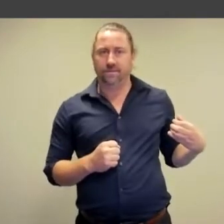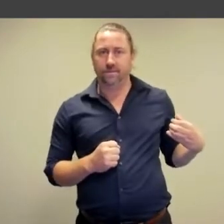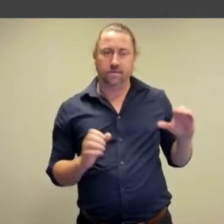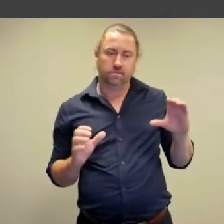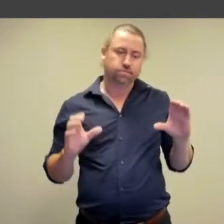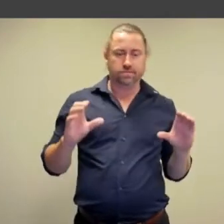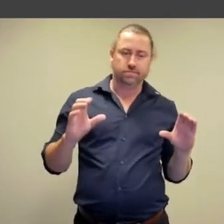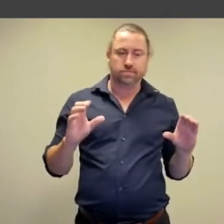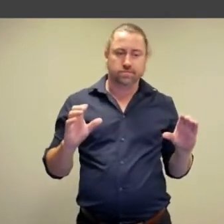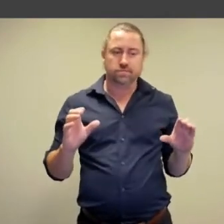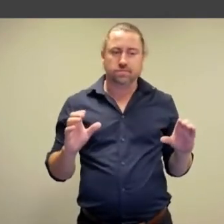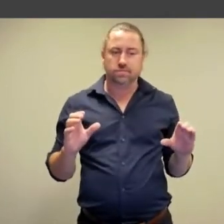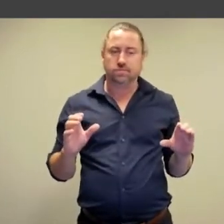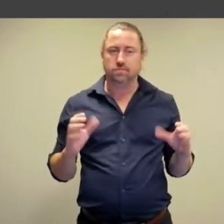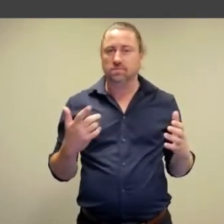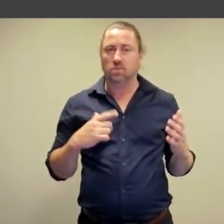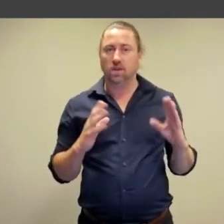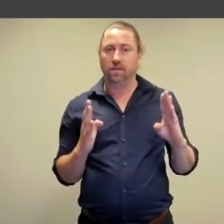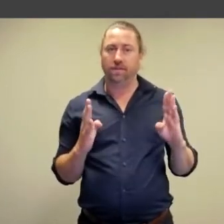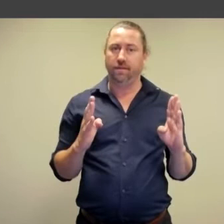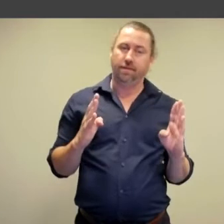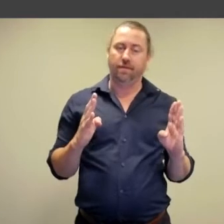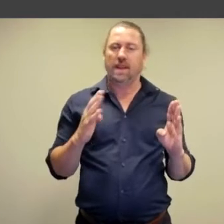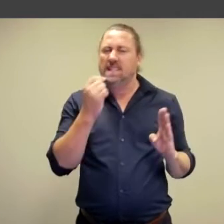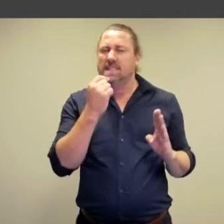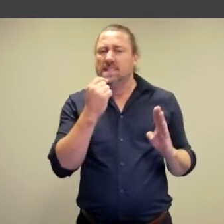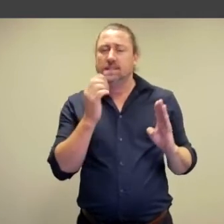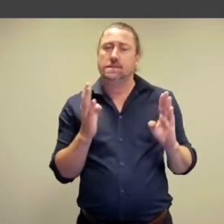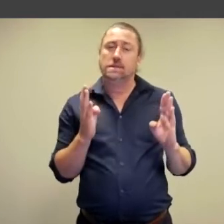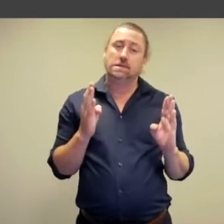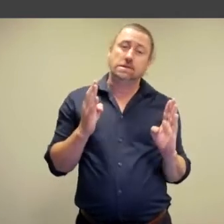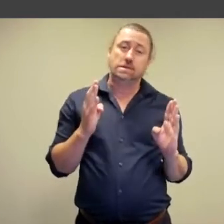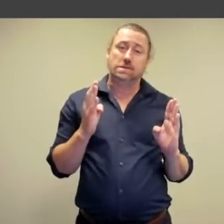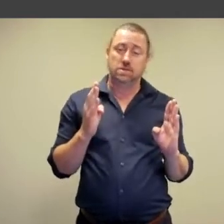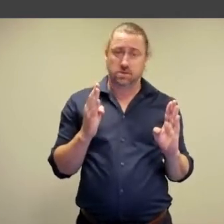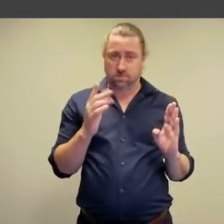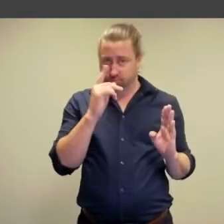encouraging it to